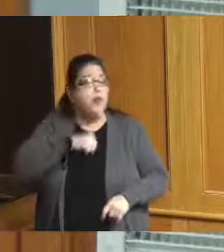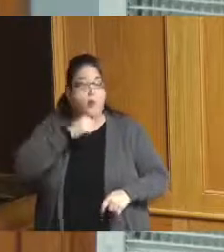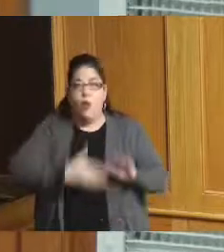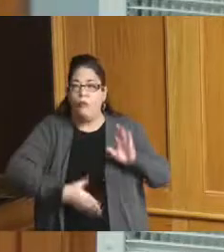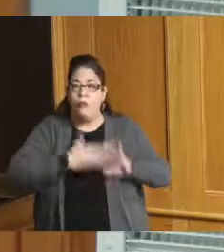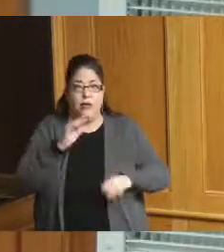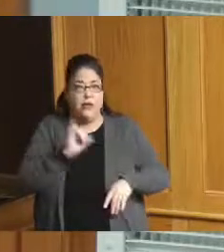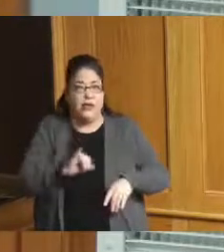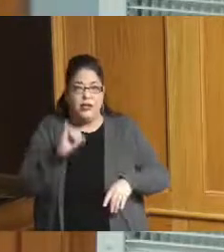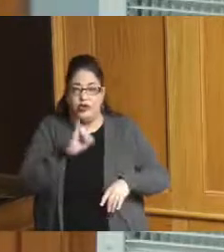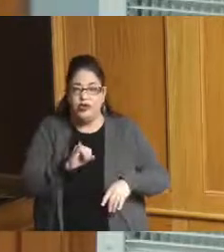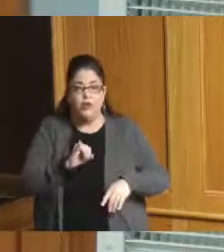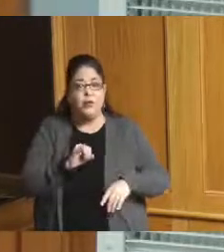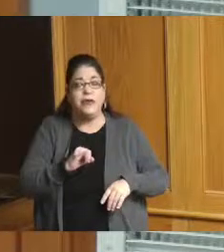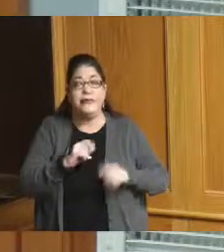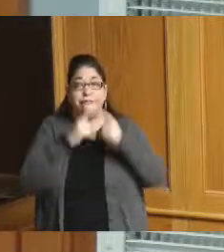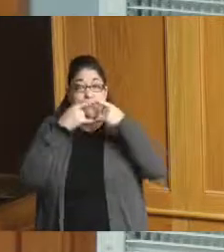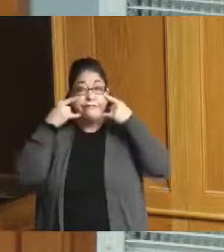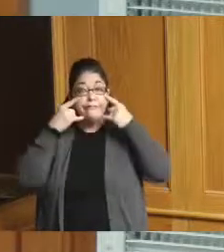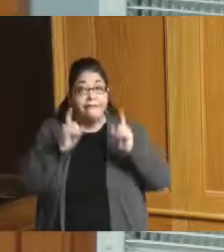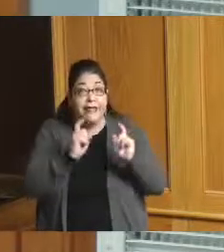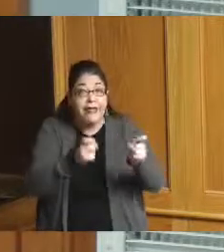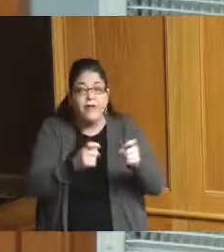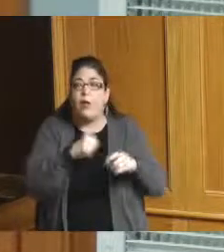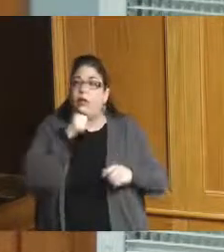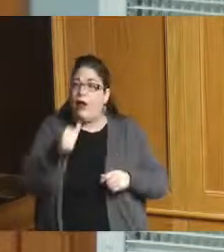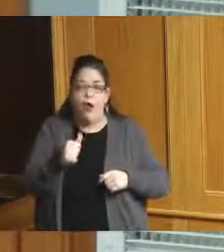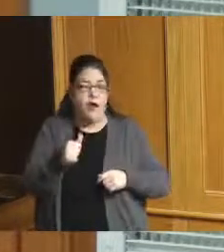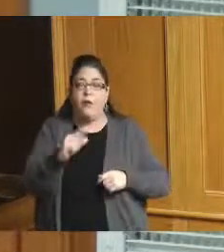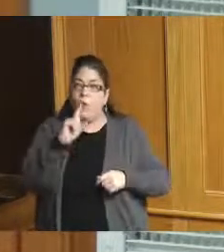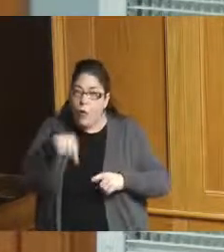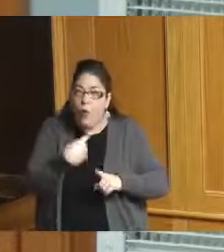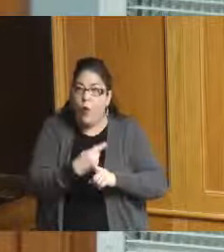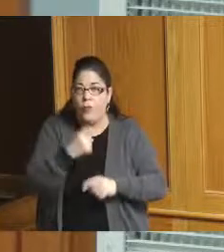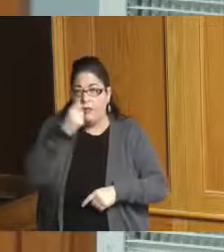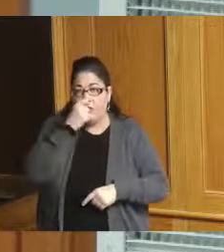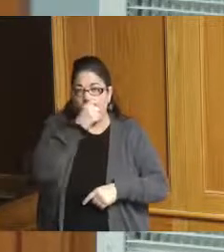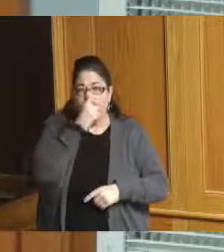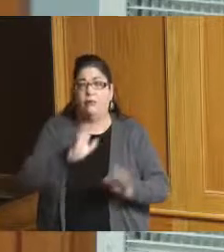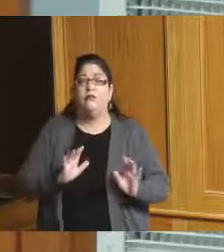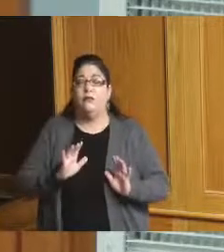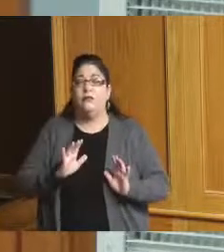any of the surgical masks that are required and so they found a couple providers including UC Health